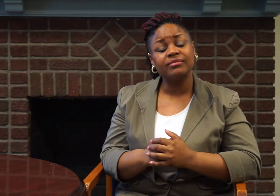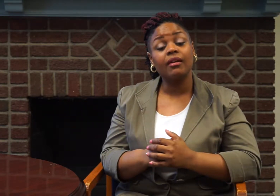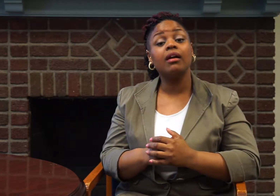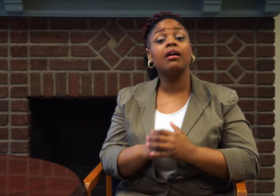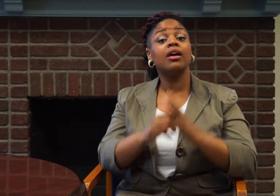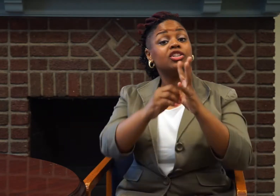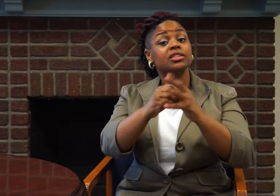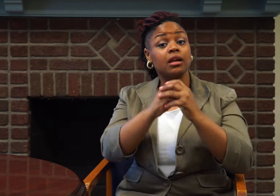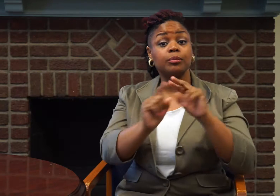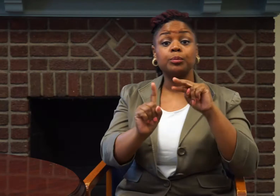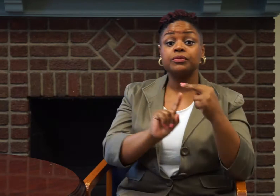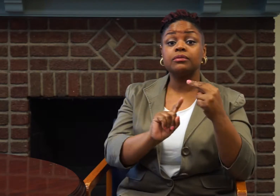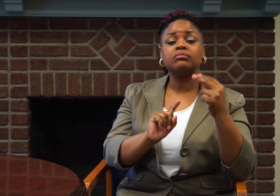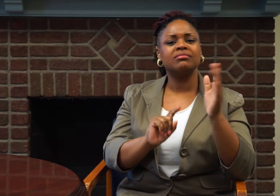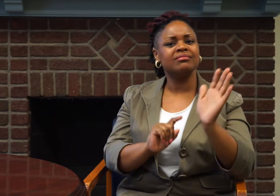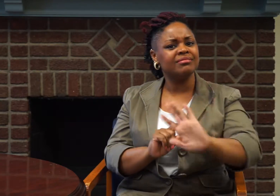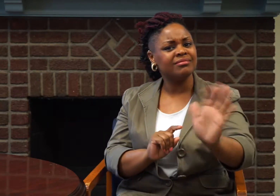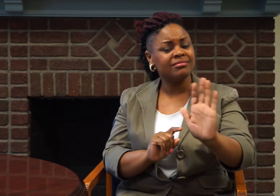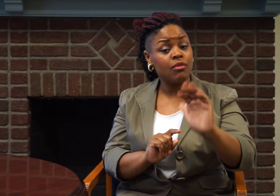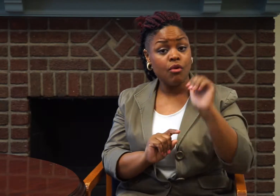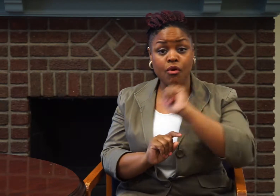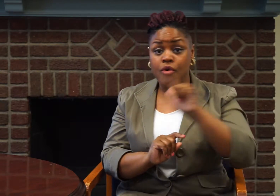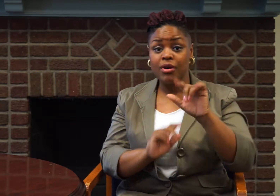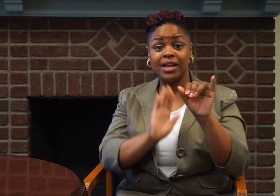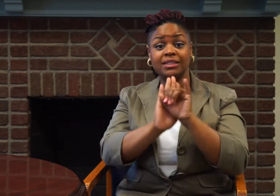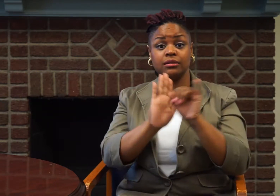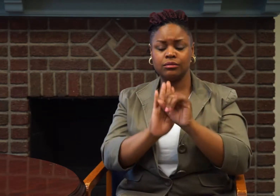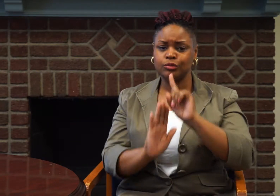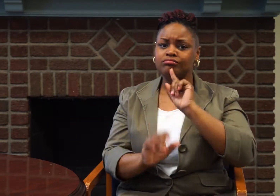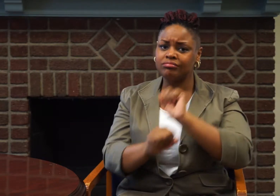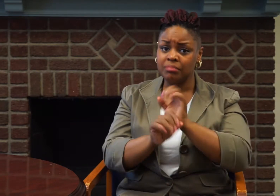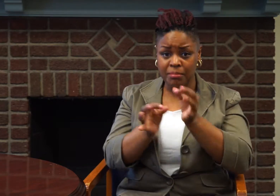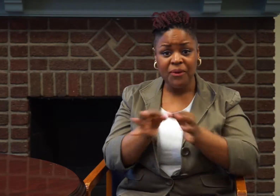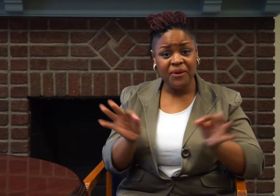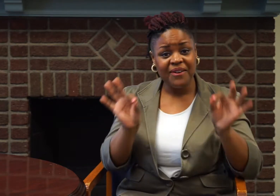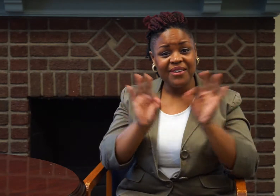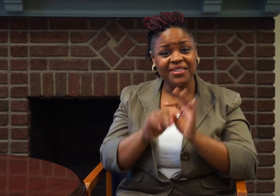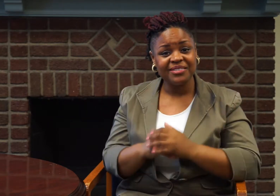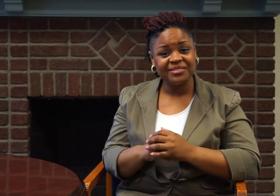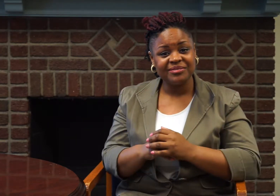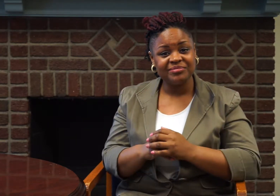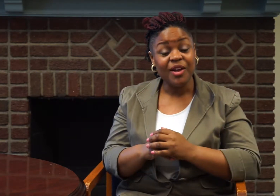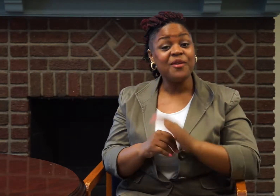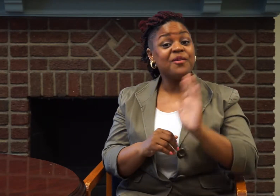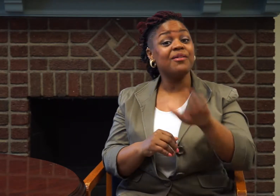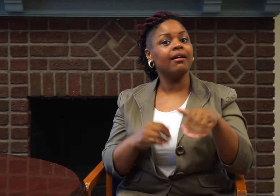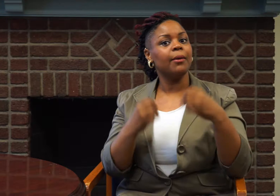An intersectional perspective provides reassurance, emphasizing that all intersections of an identity are important.